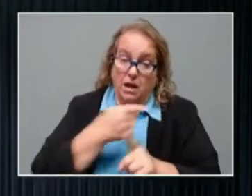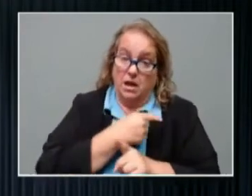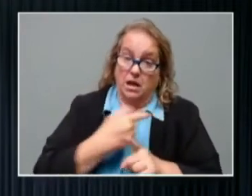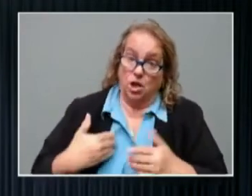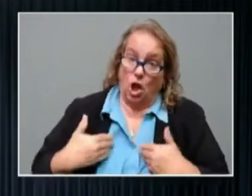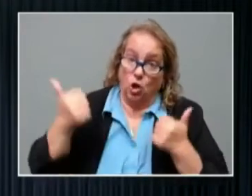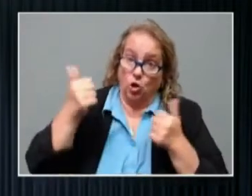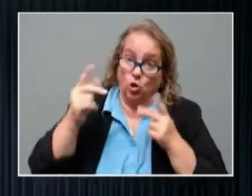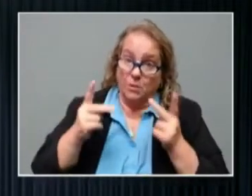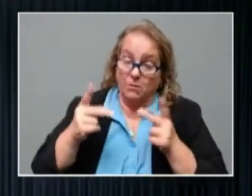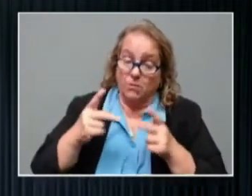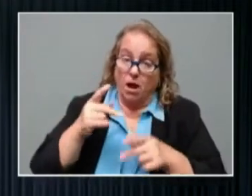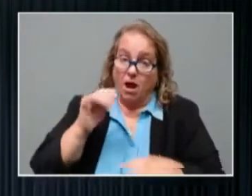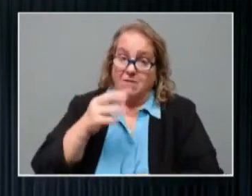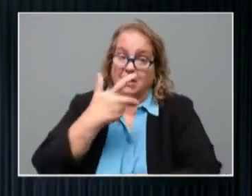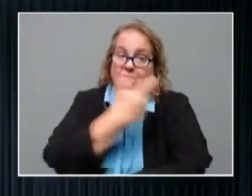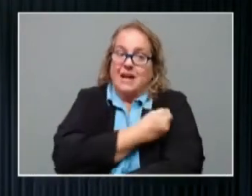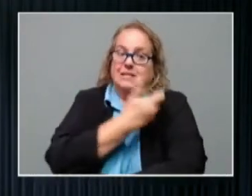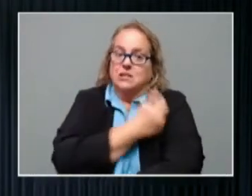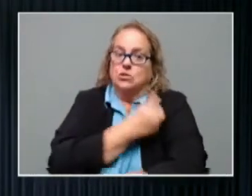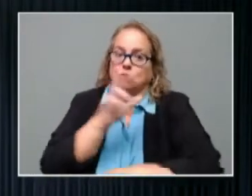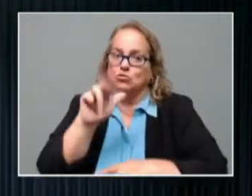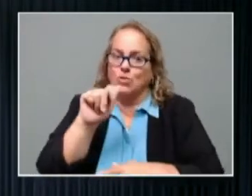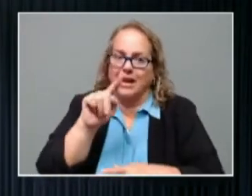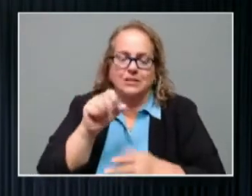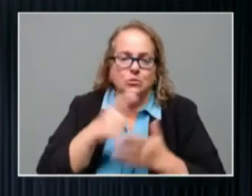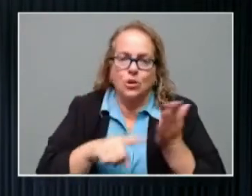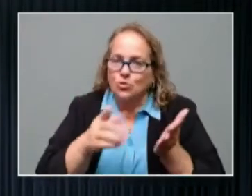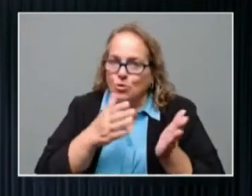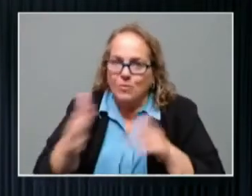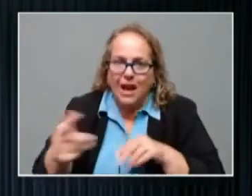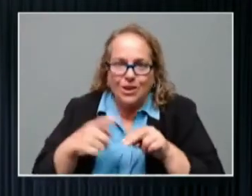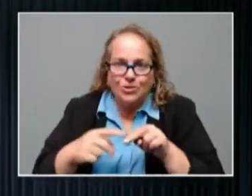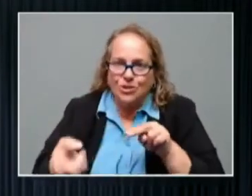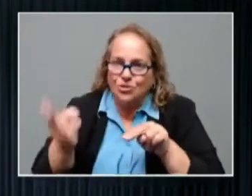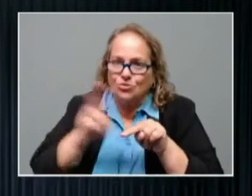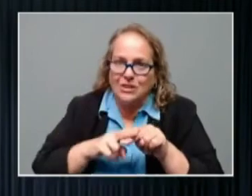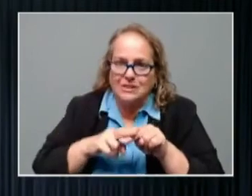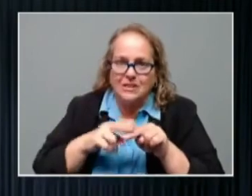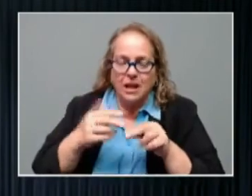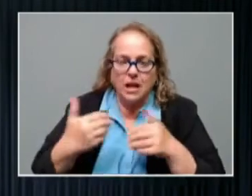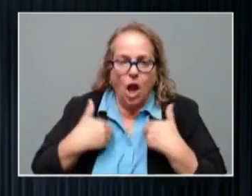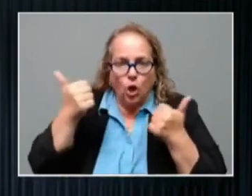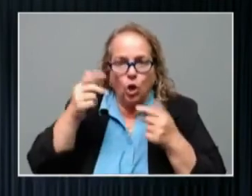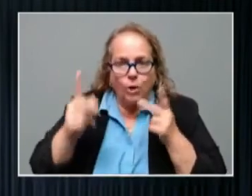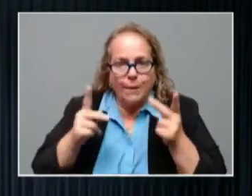race. What's the plan to try to reach out to them in those, well for the